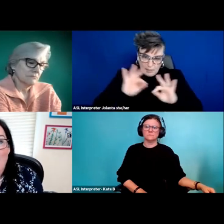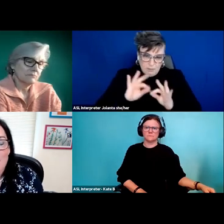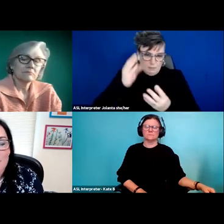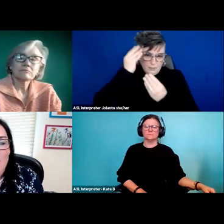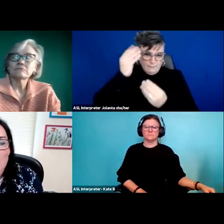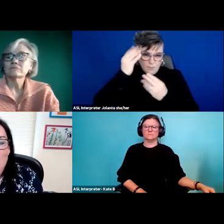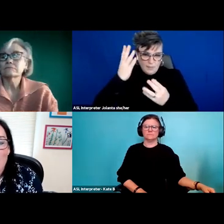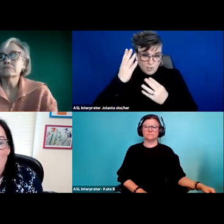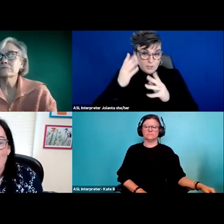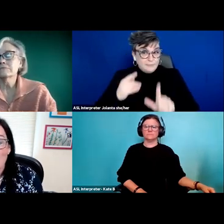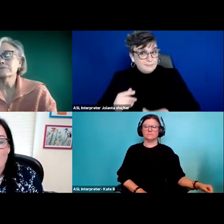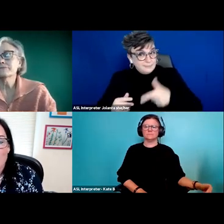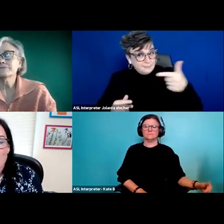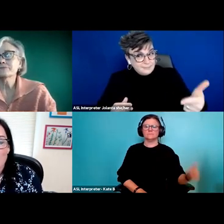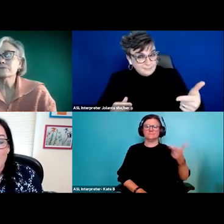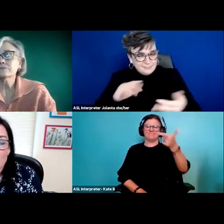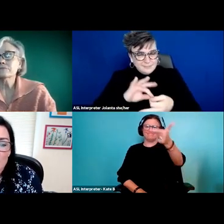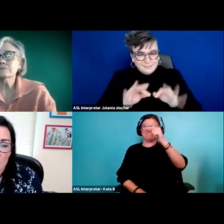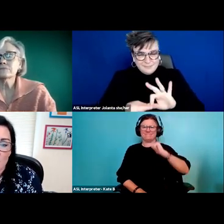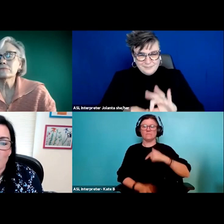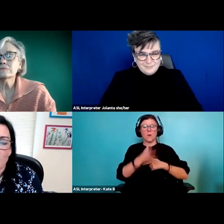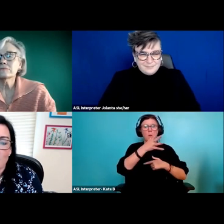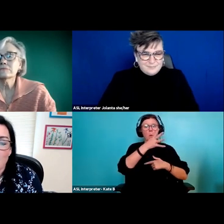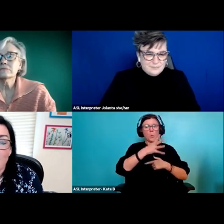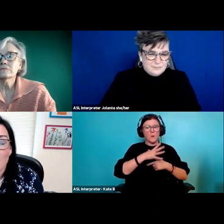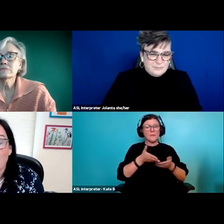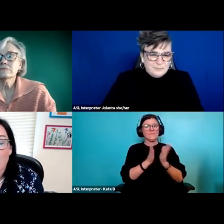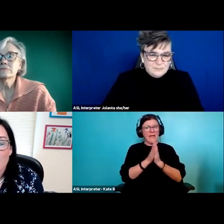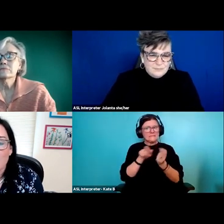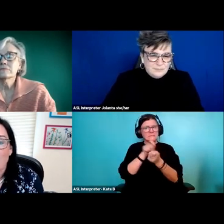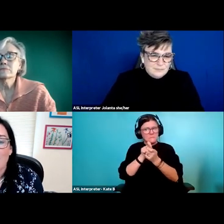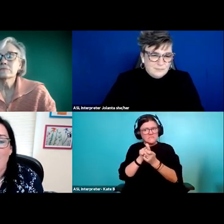I have heard from women that they requested personal interpreters, yet the requests are